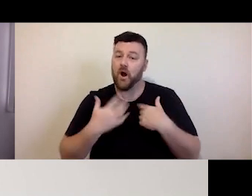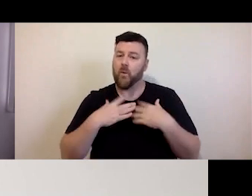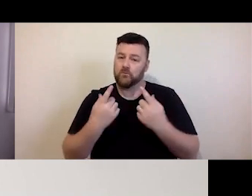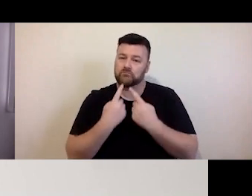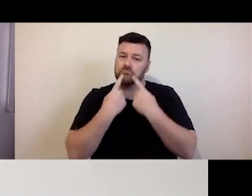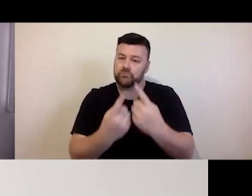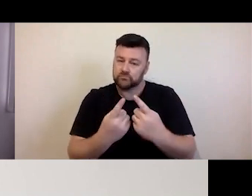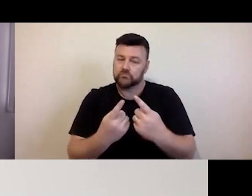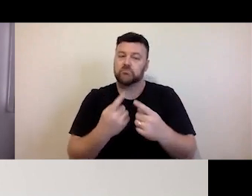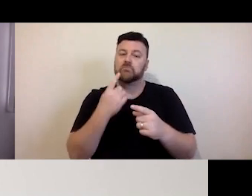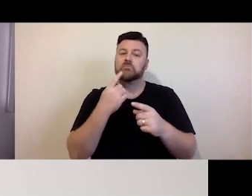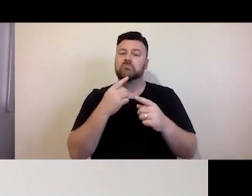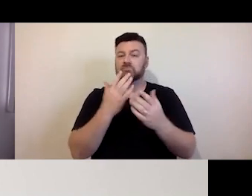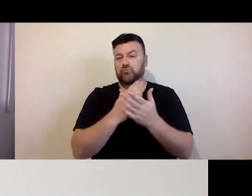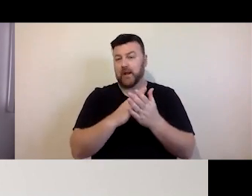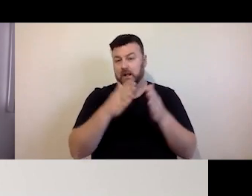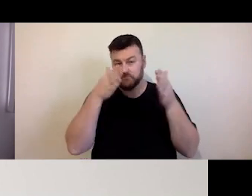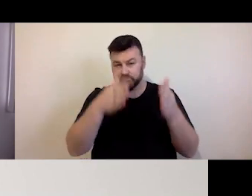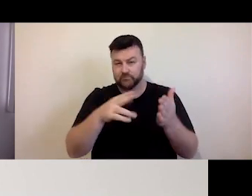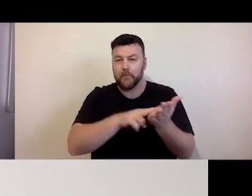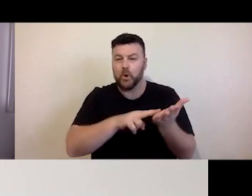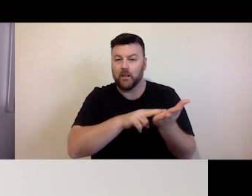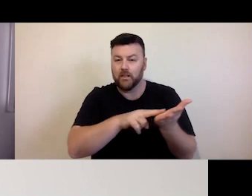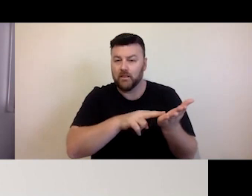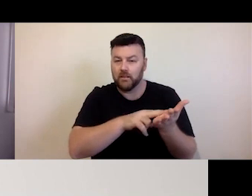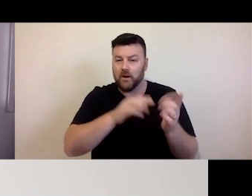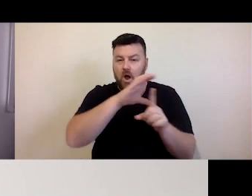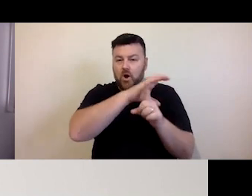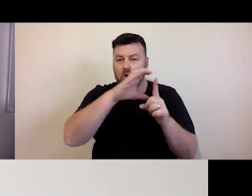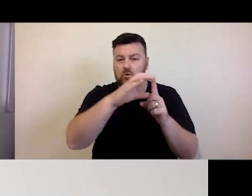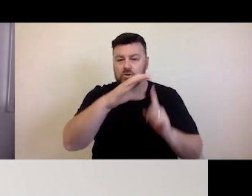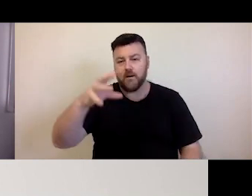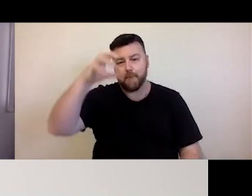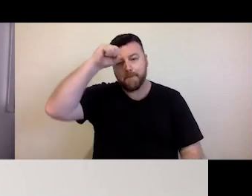deep purple space of cultural memory. The first story is about -